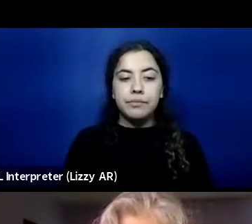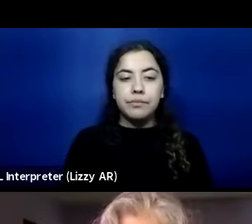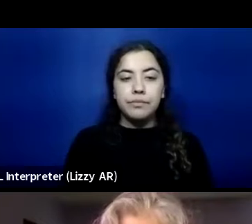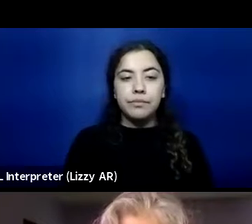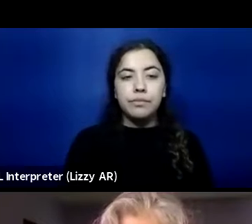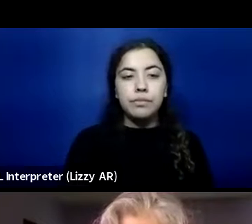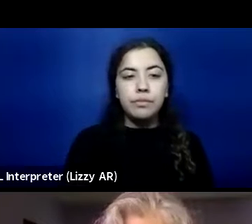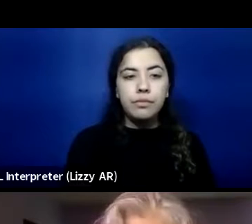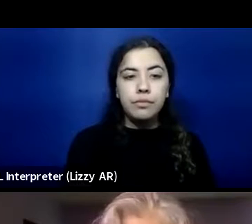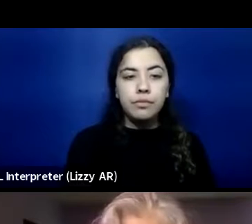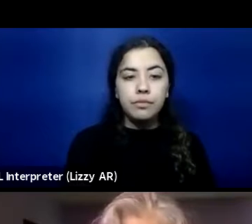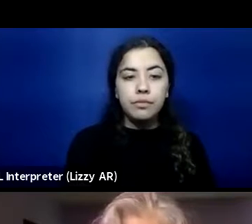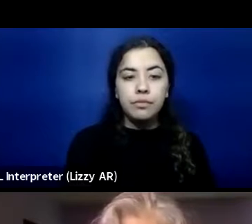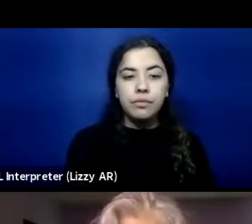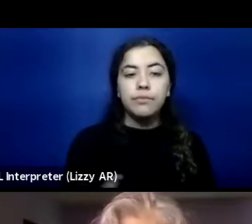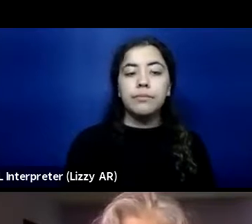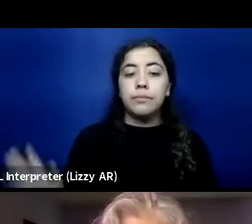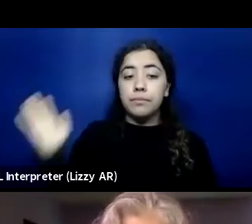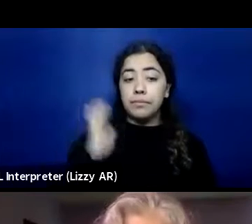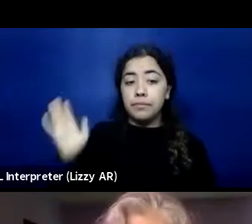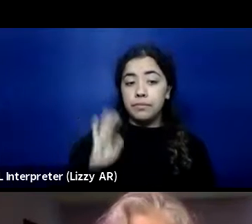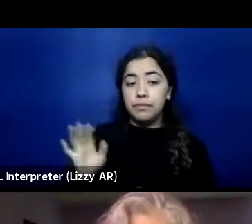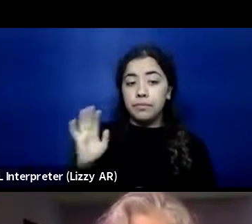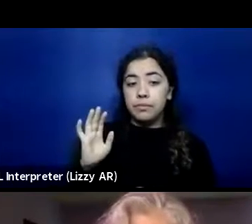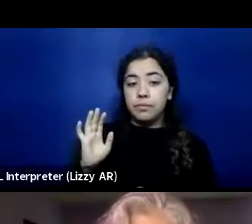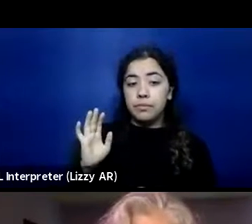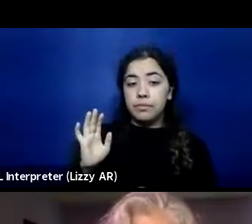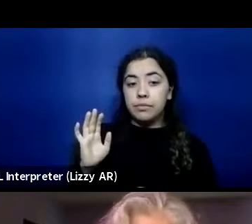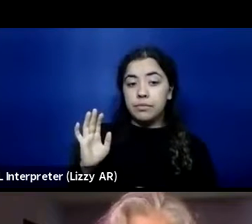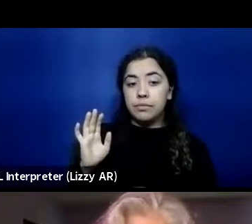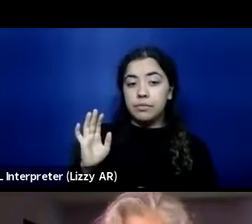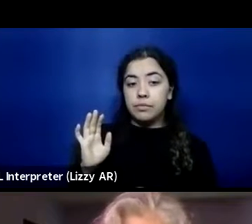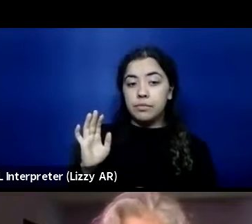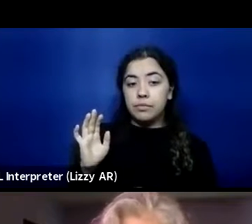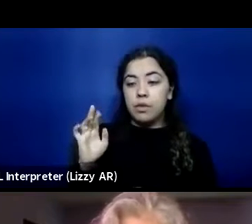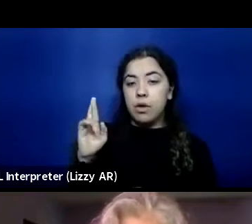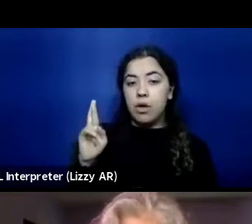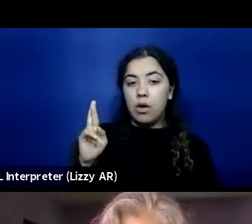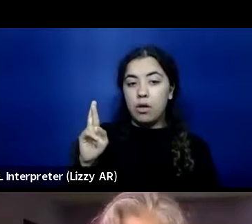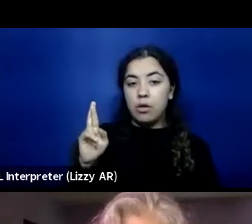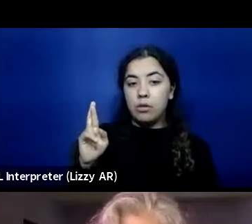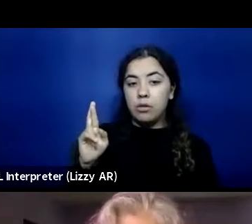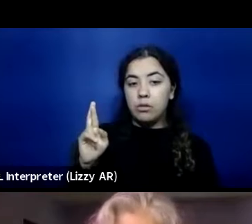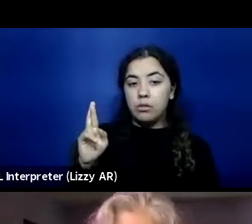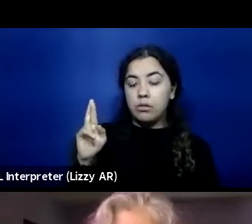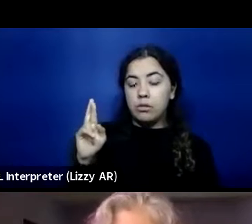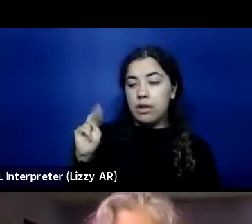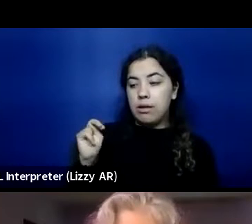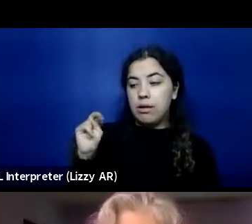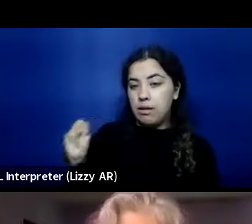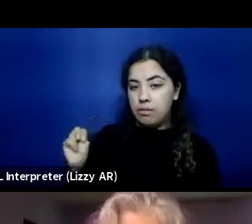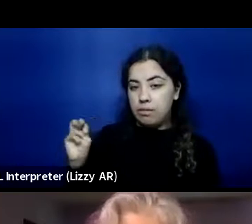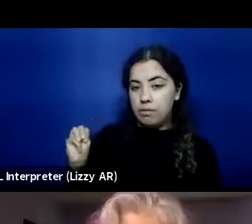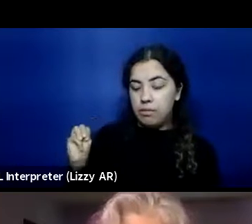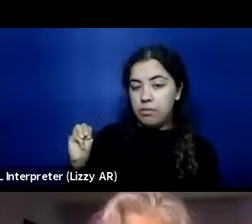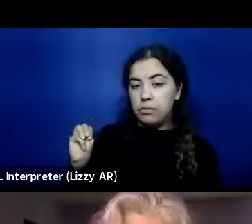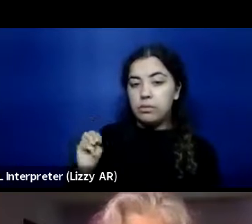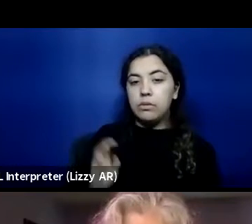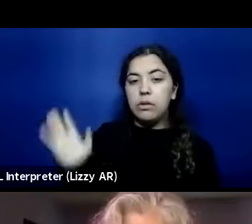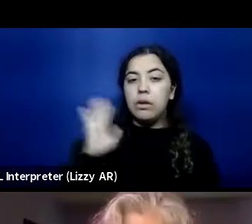for computer-based collaboration among a collection of universities that were doing research in artificial intelligence and computer science.